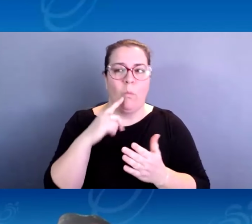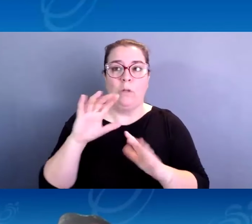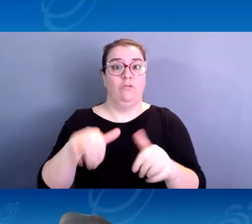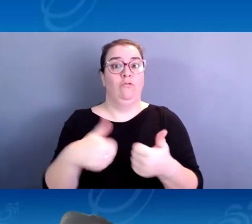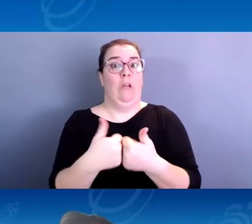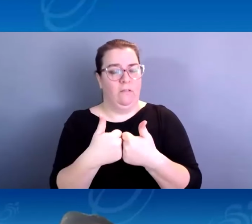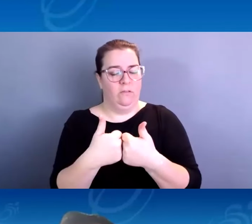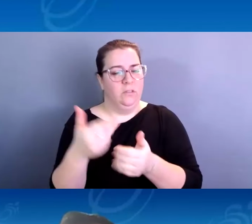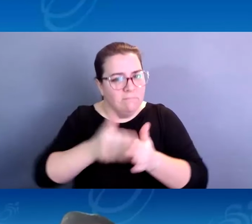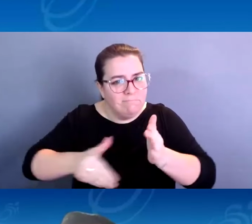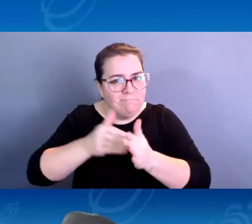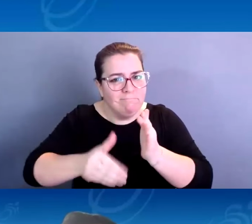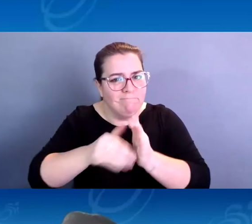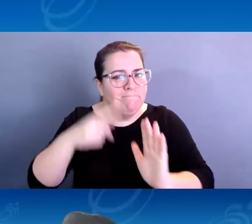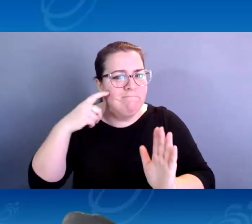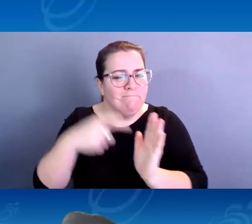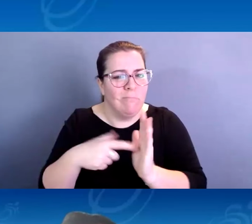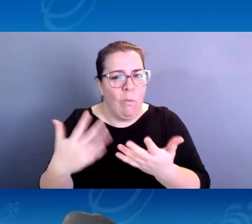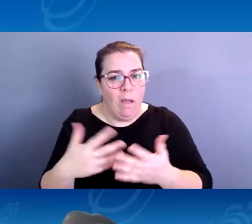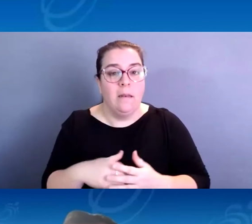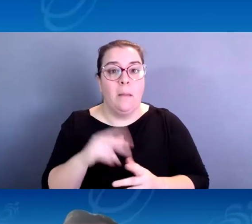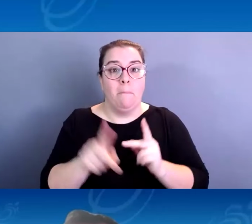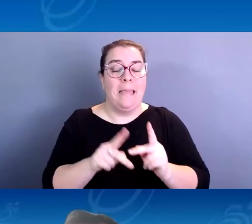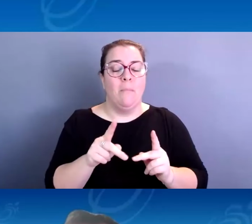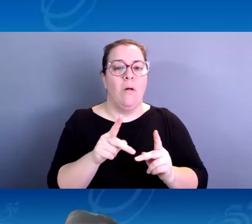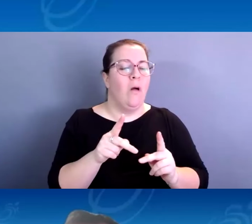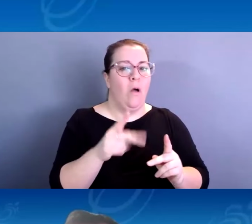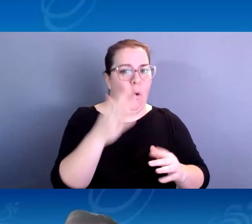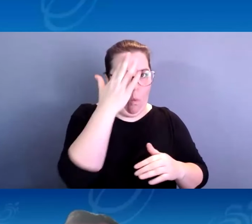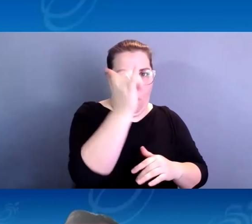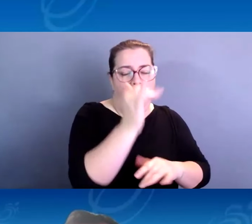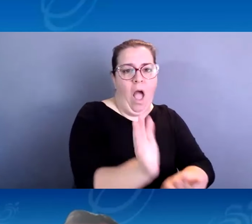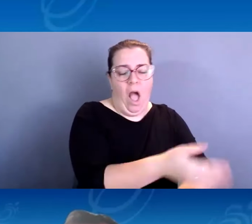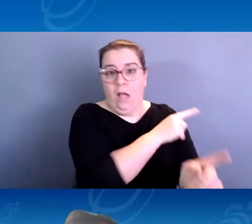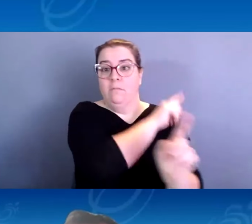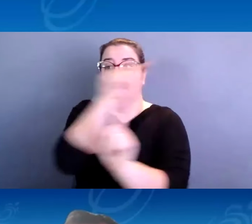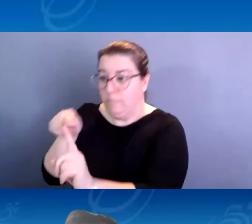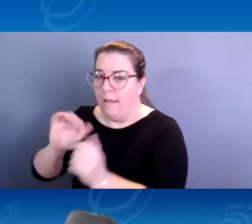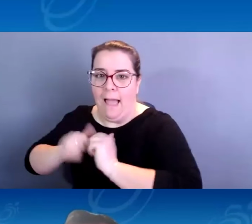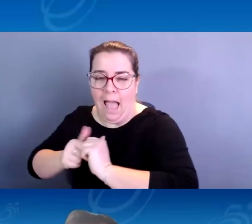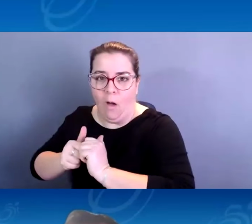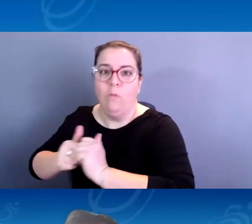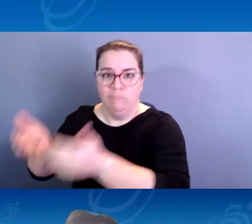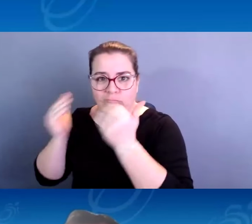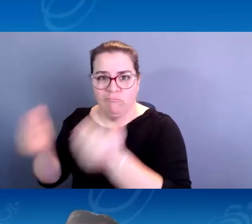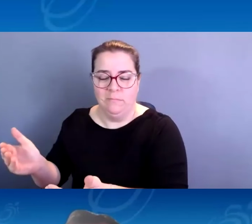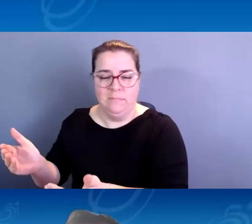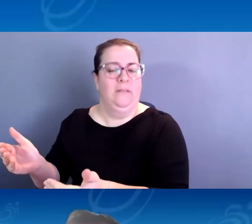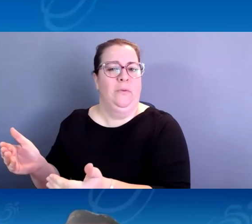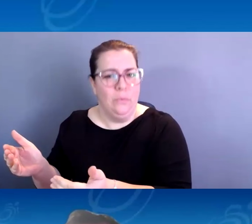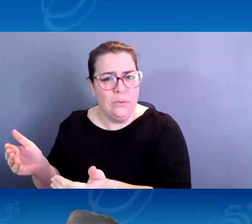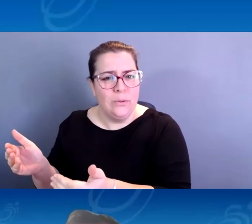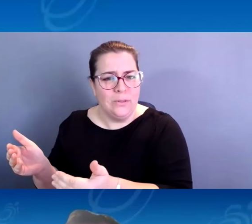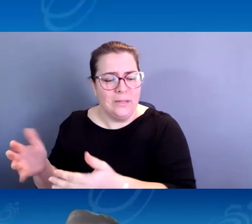is that that folks gravitate toward the how because it's a complex space and a lot of folks will become overwhelmed,